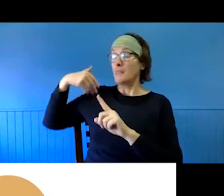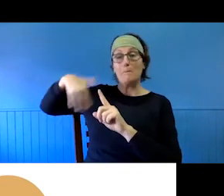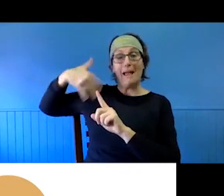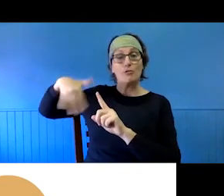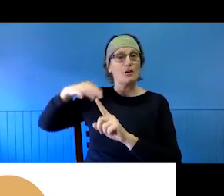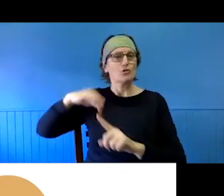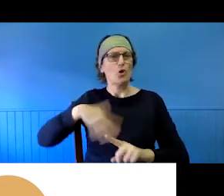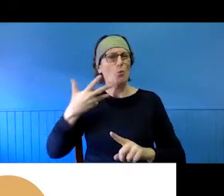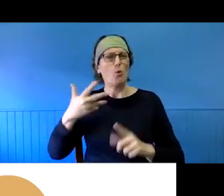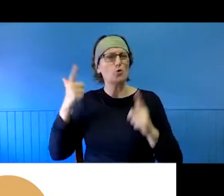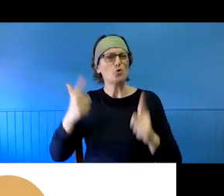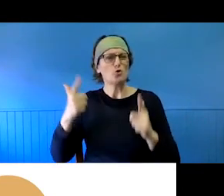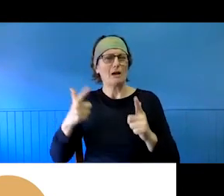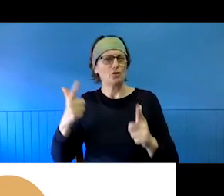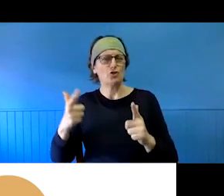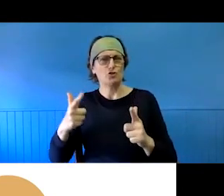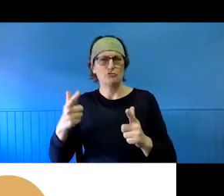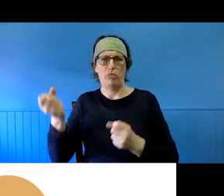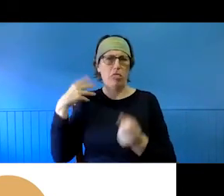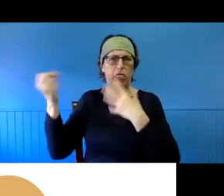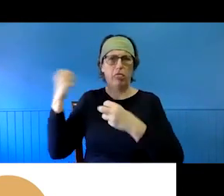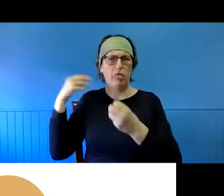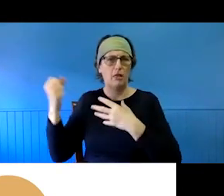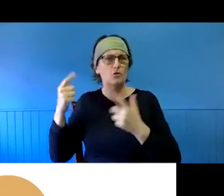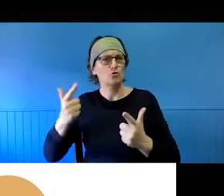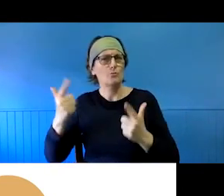here, you can see that I have a white wall behind me and a couple of